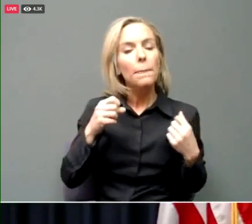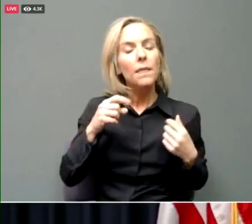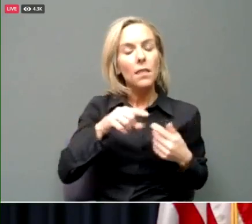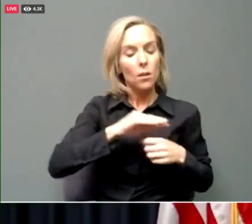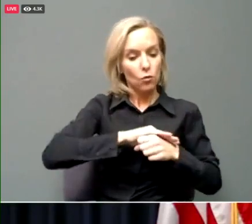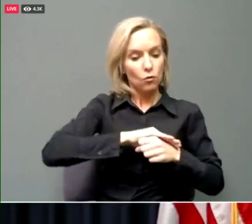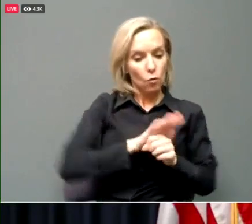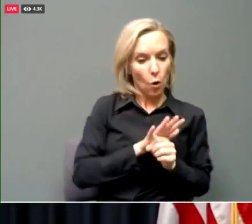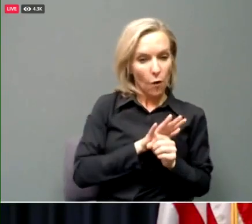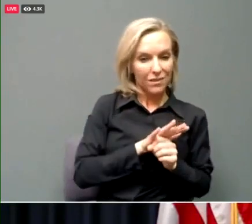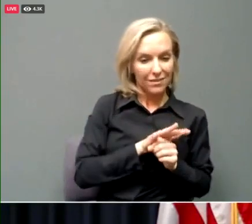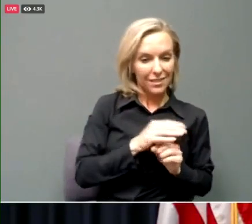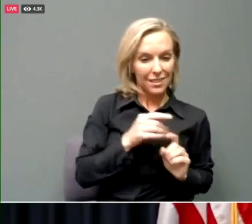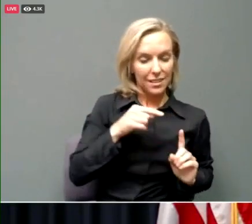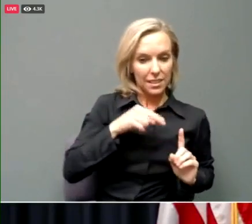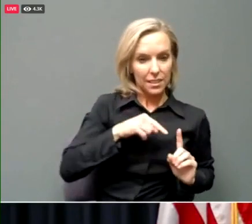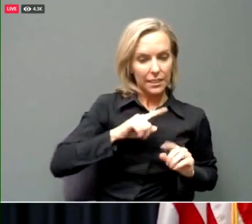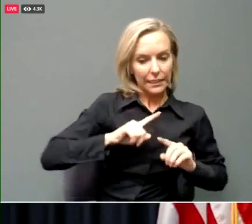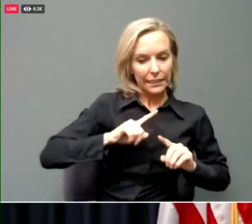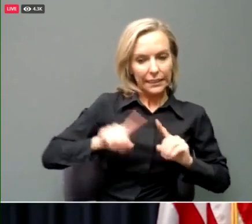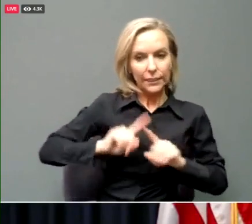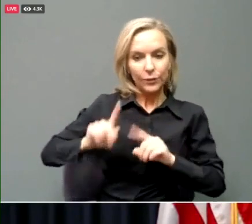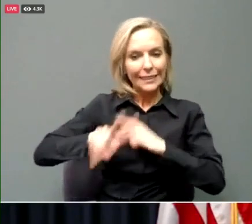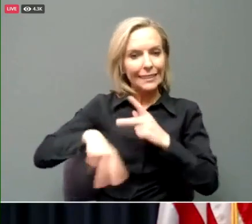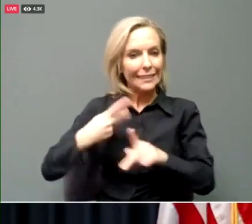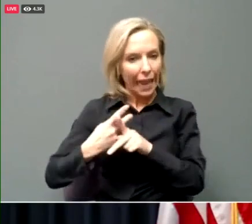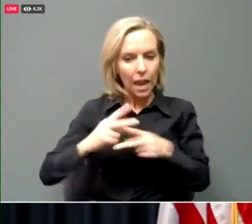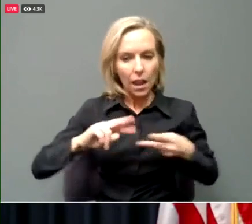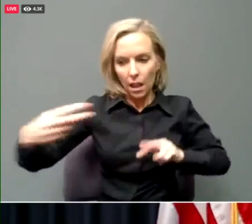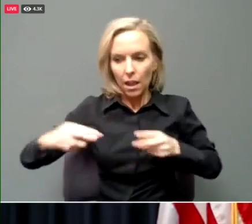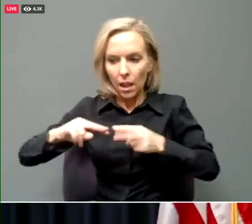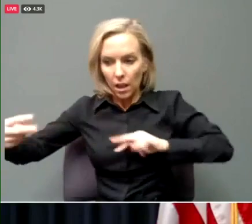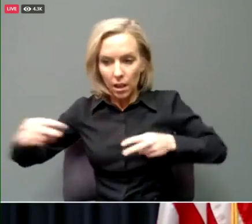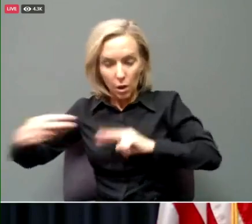let the virus spread, the more the virus has a chance to replicate. The